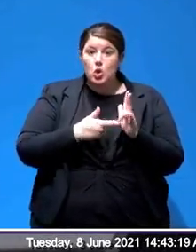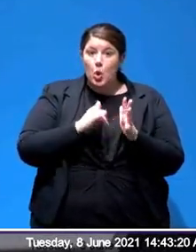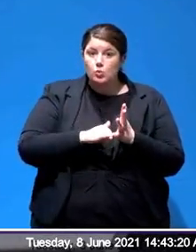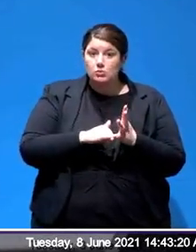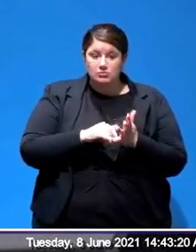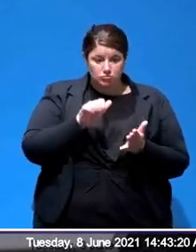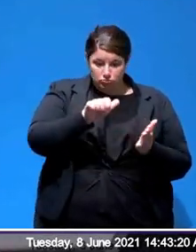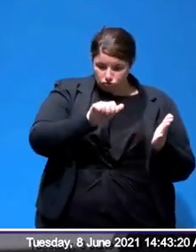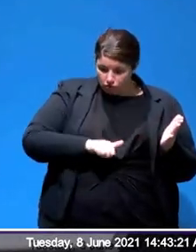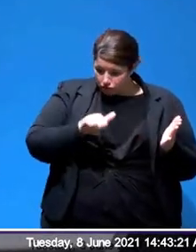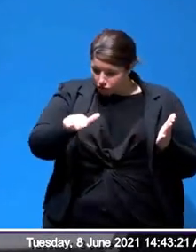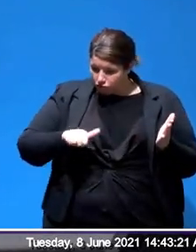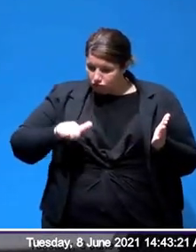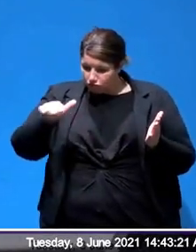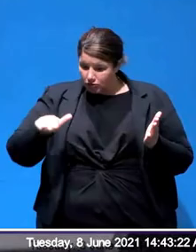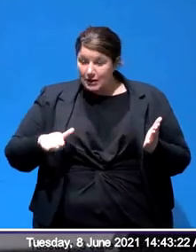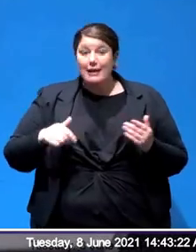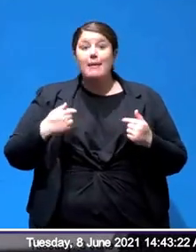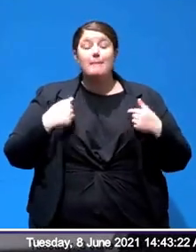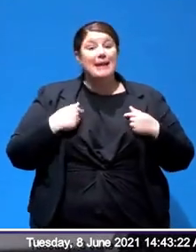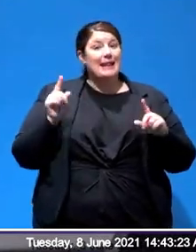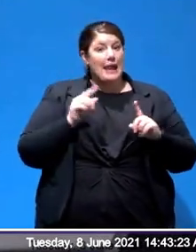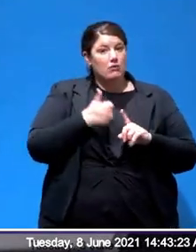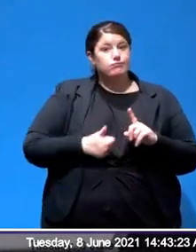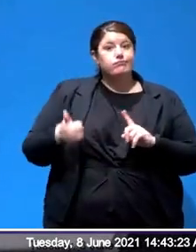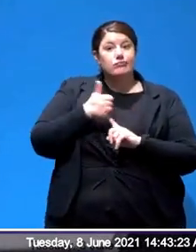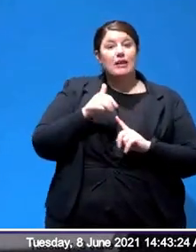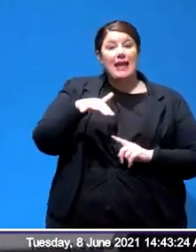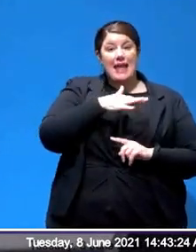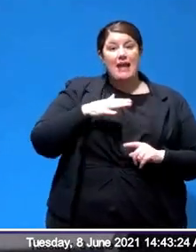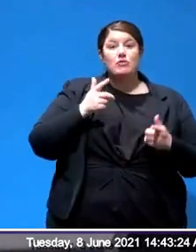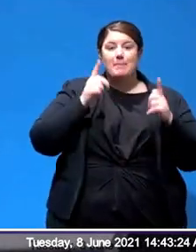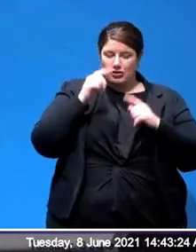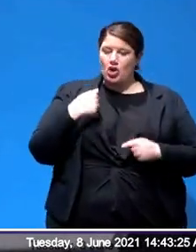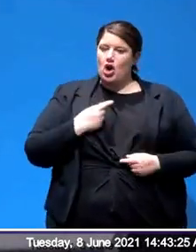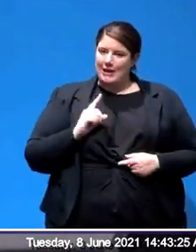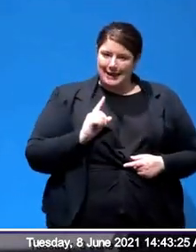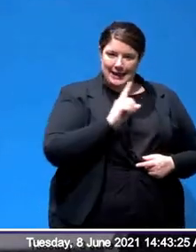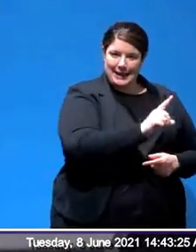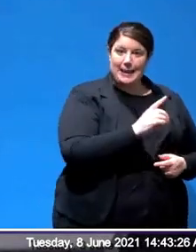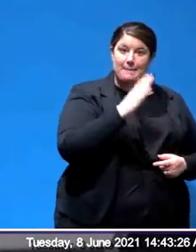Now, as an Area Manager, when I visit sites, I go into the clients' bedrooms, I check the wardrobes.